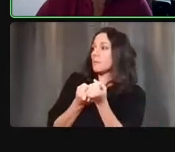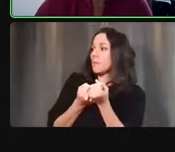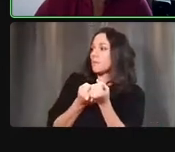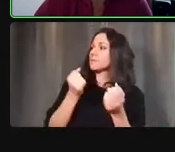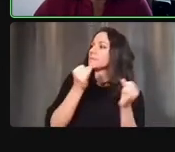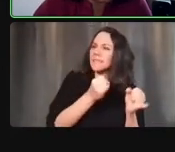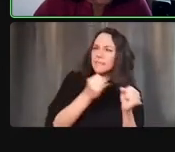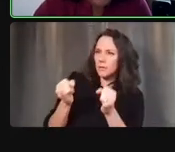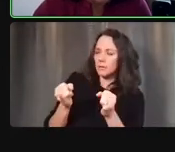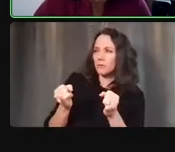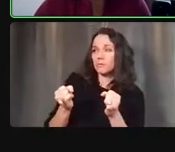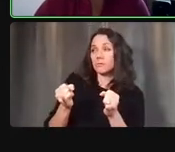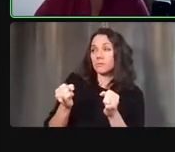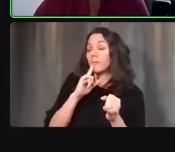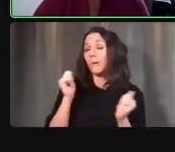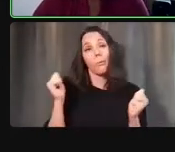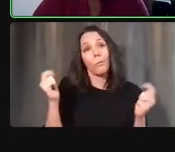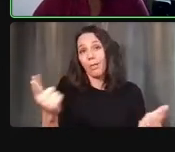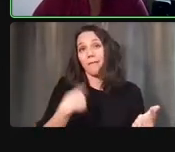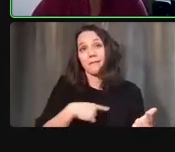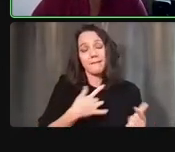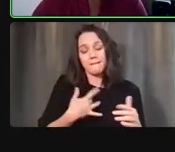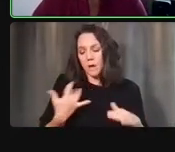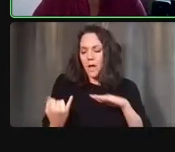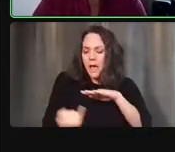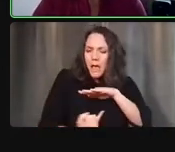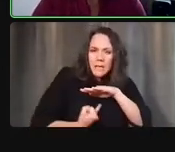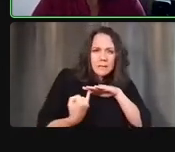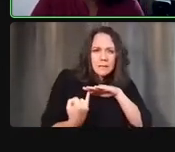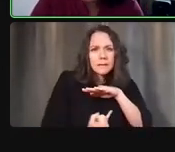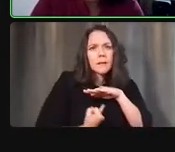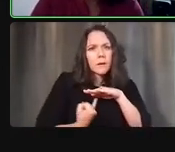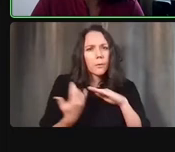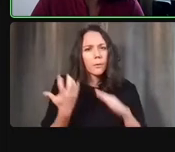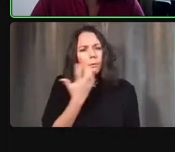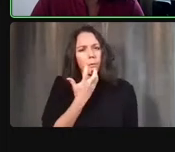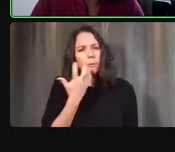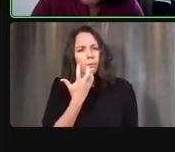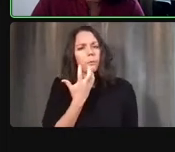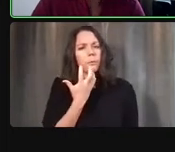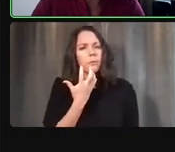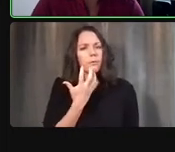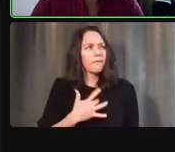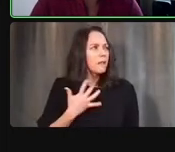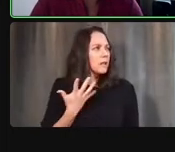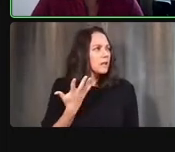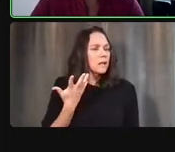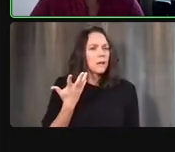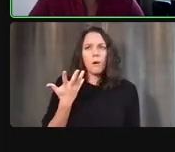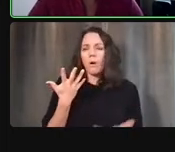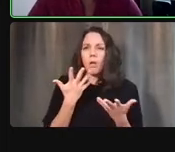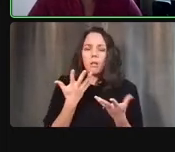all of us were feeling isolated and we're just feeling lost and all these